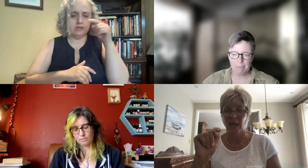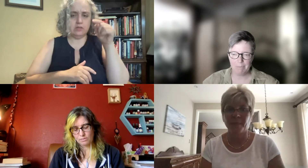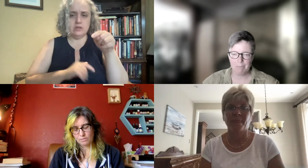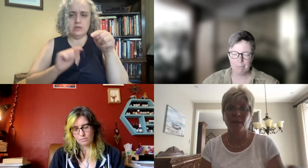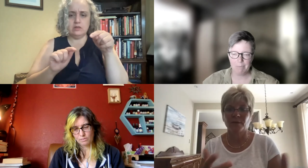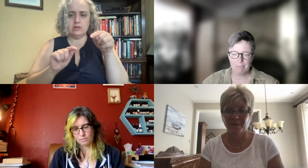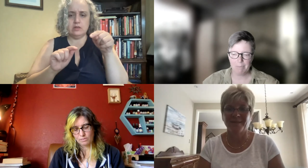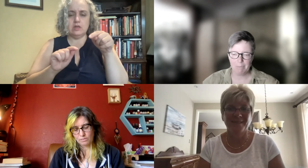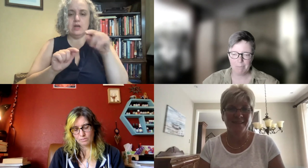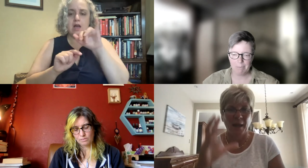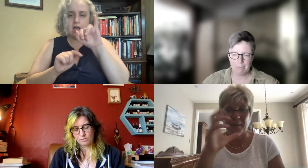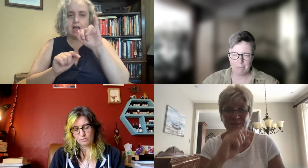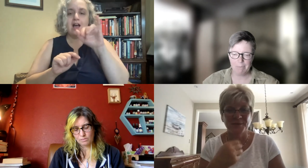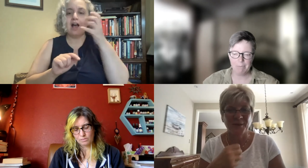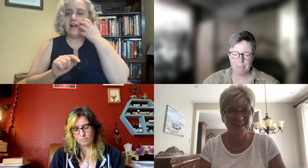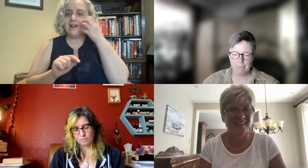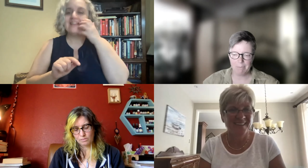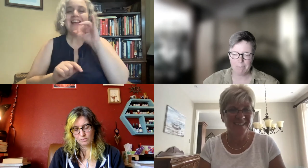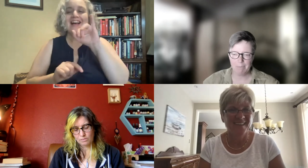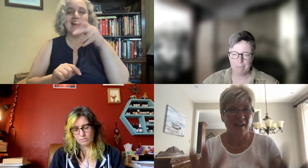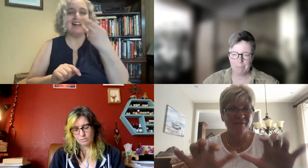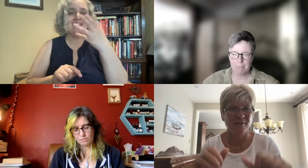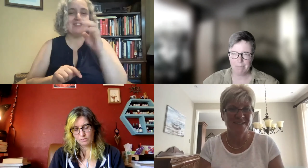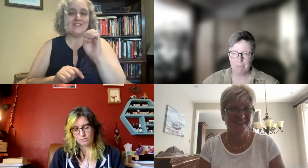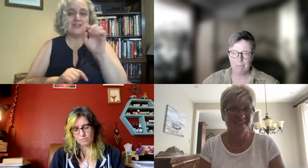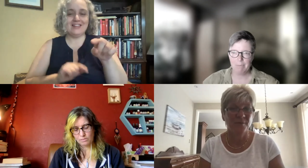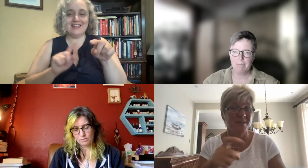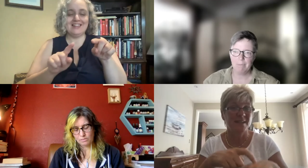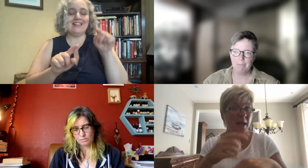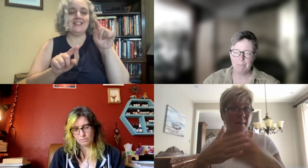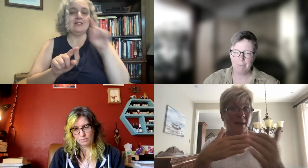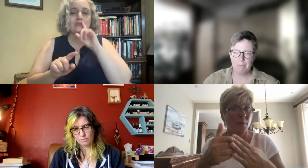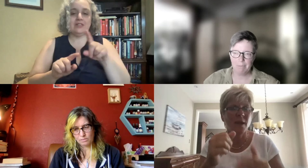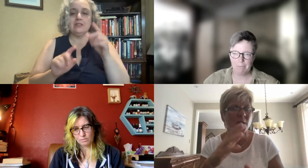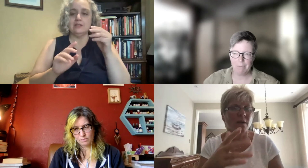want to access that data very much difficult.